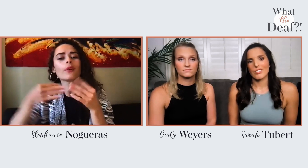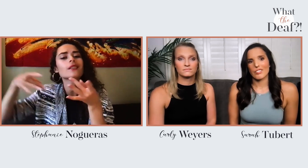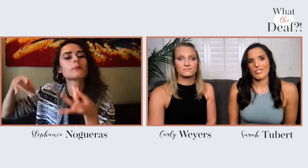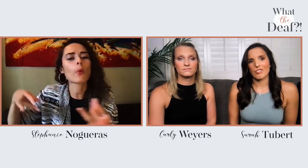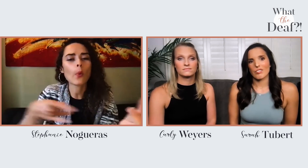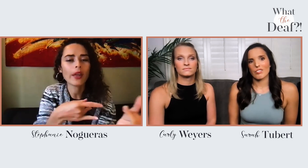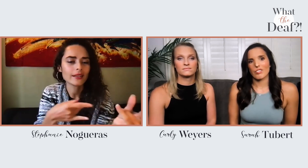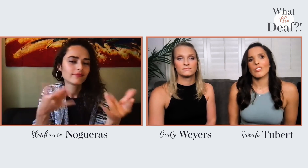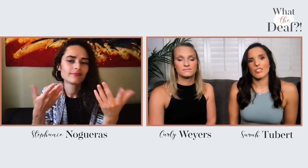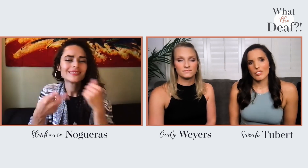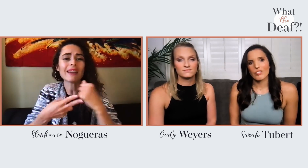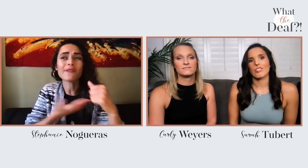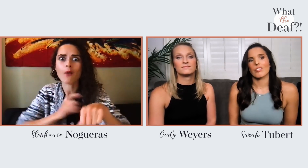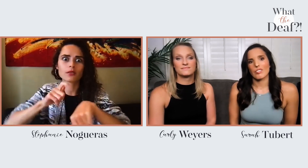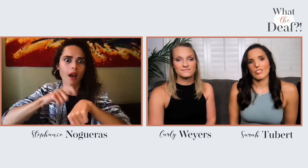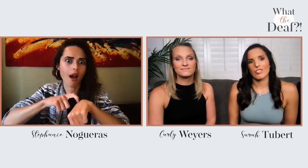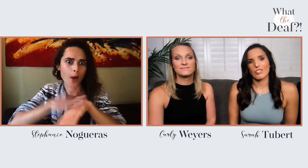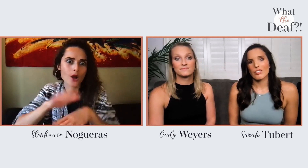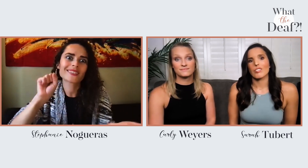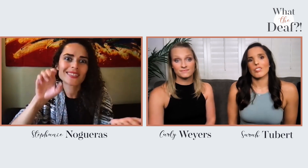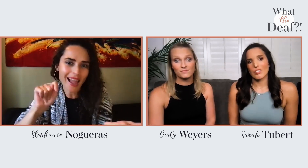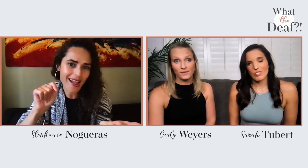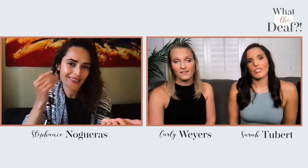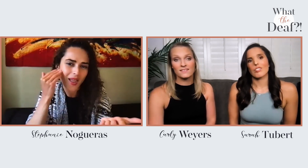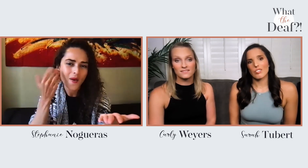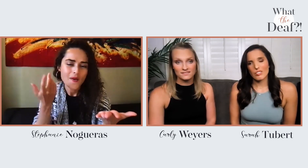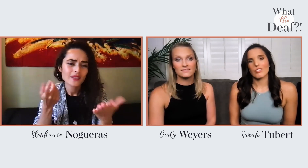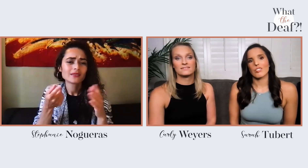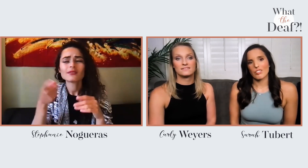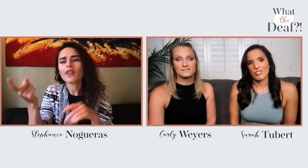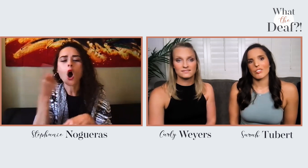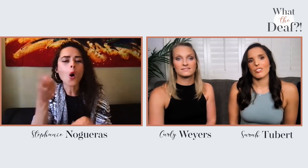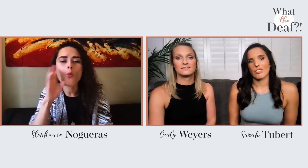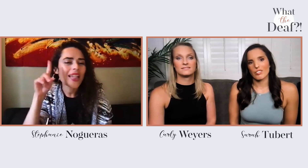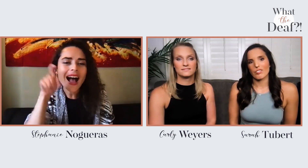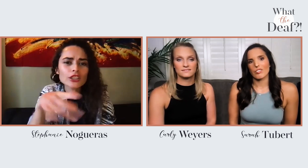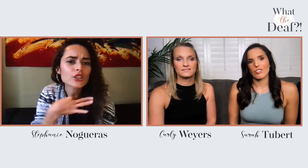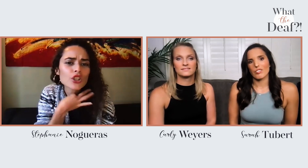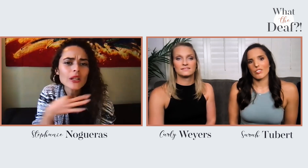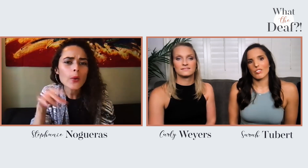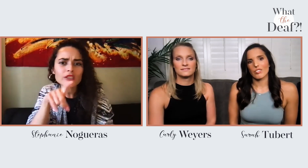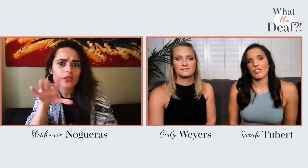it's a smooth transition and it saves time as well, because, honestly, I always get that,